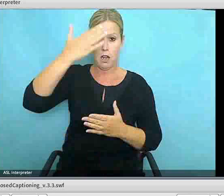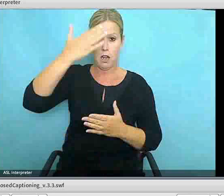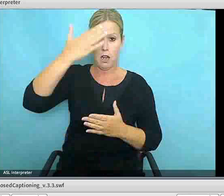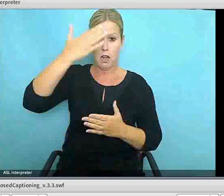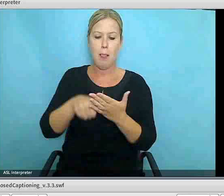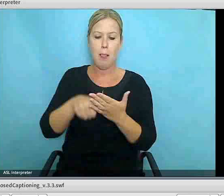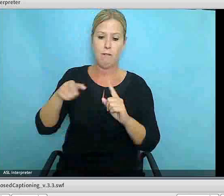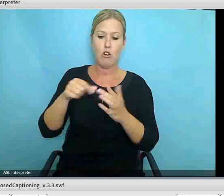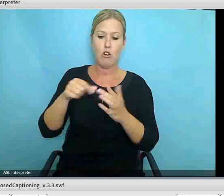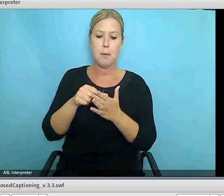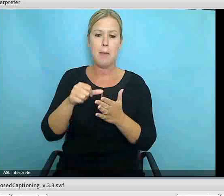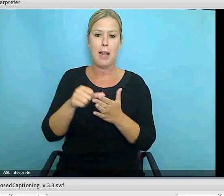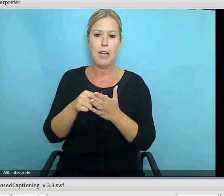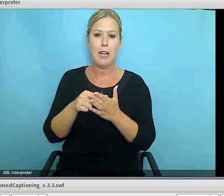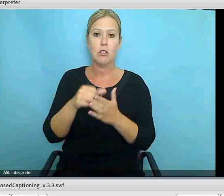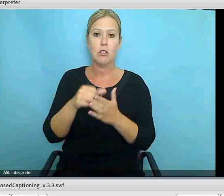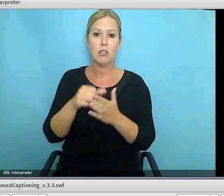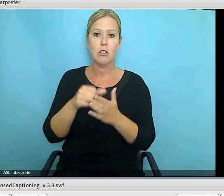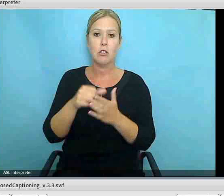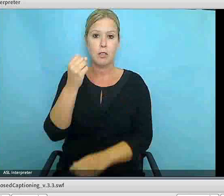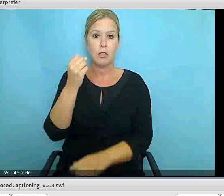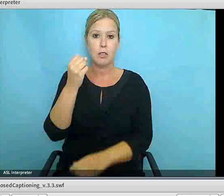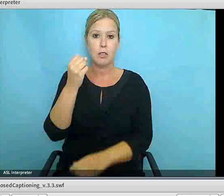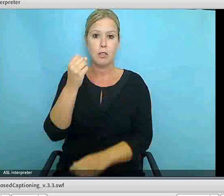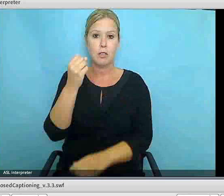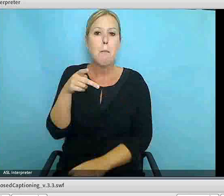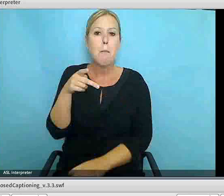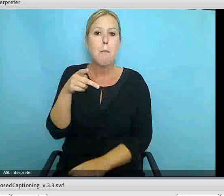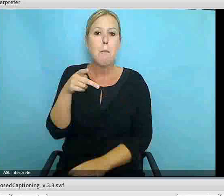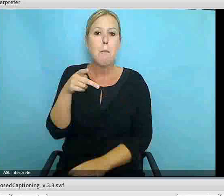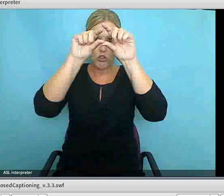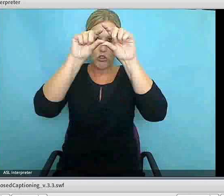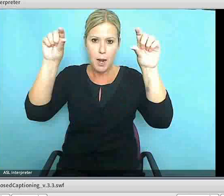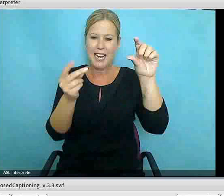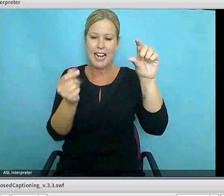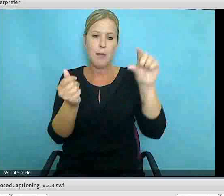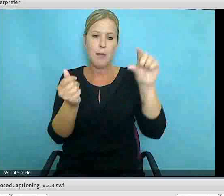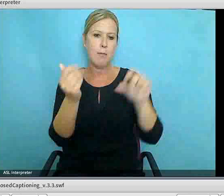letter so it will be easy to identify and refer to.